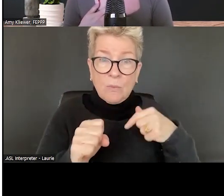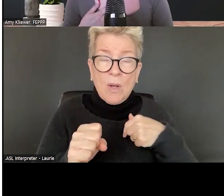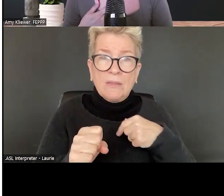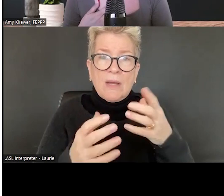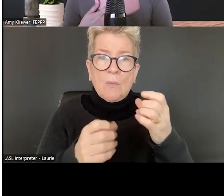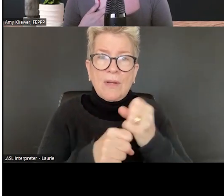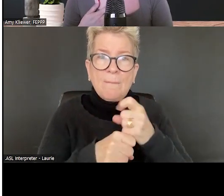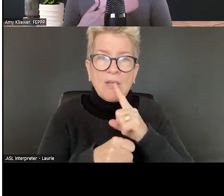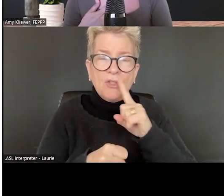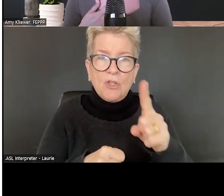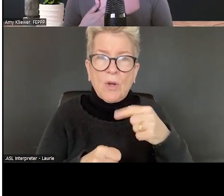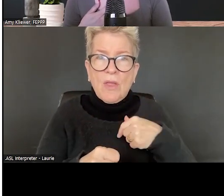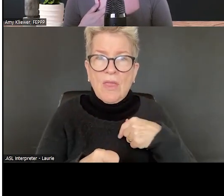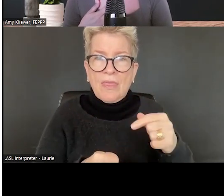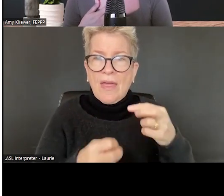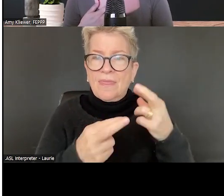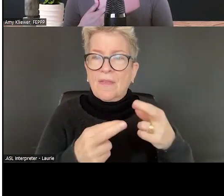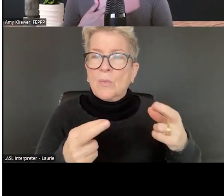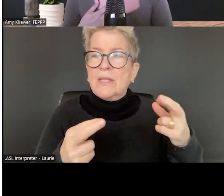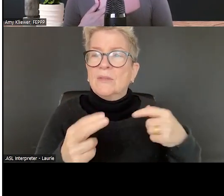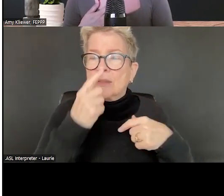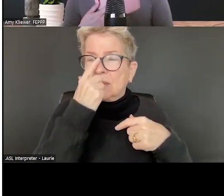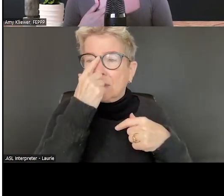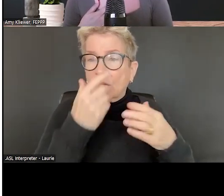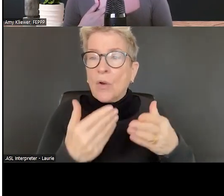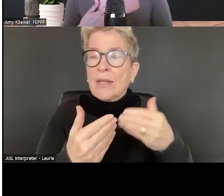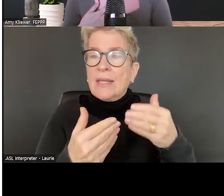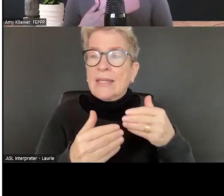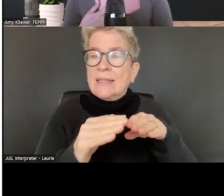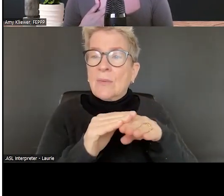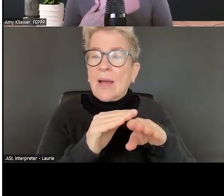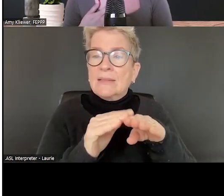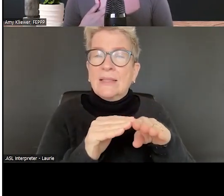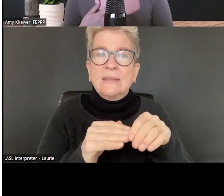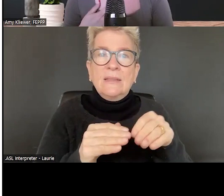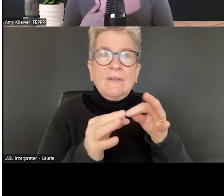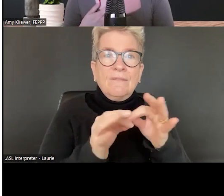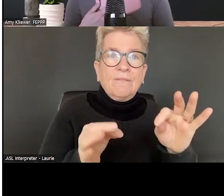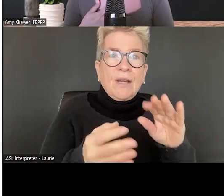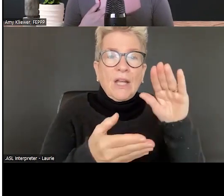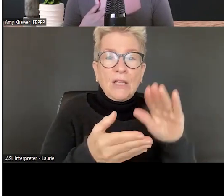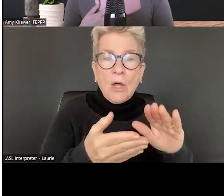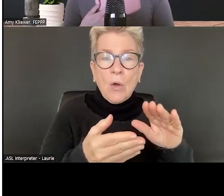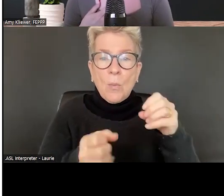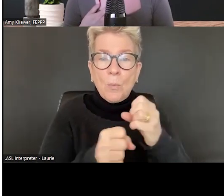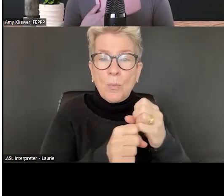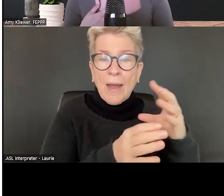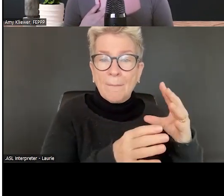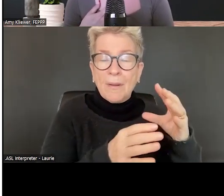we bring you are are easy to access, free or no or low prep, from reputable sources,